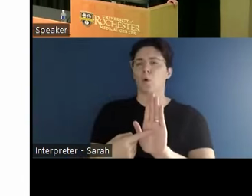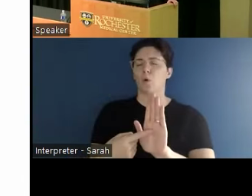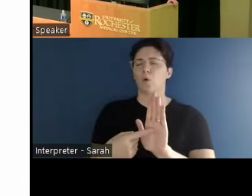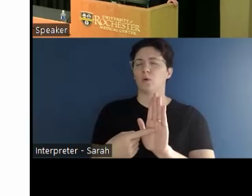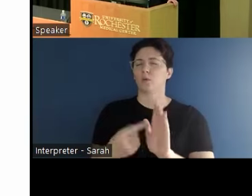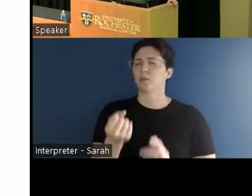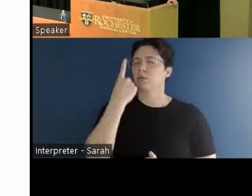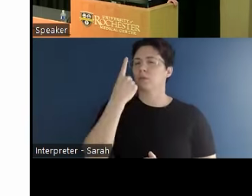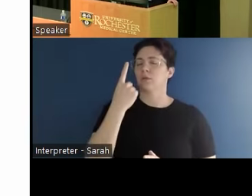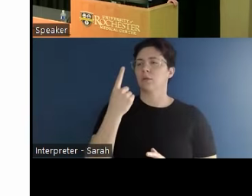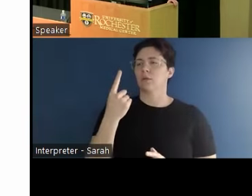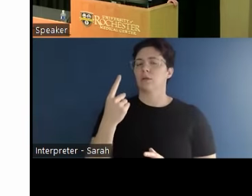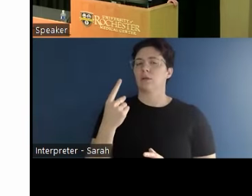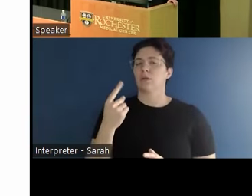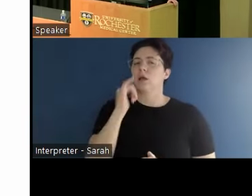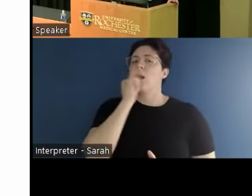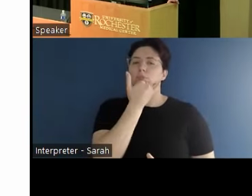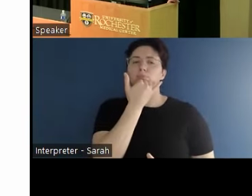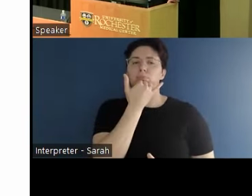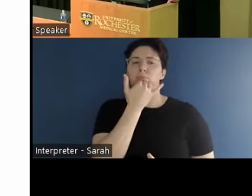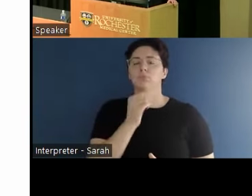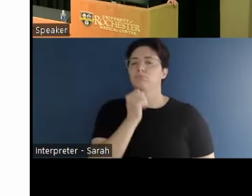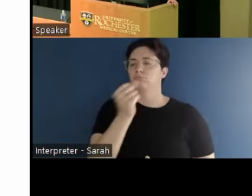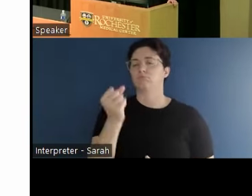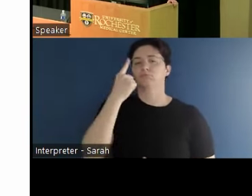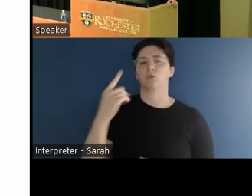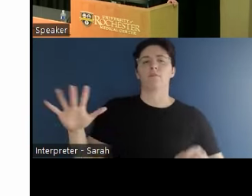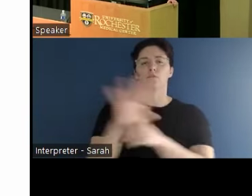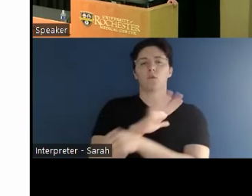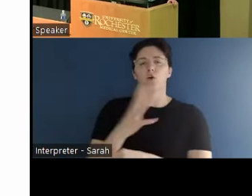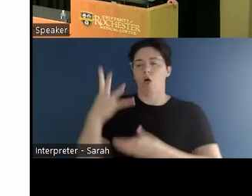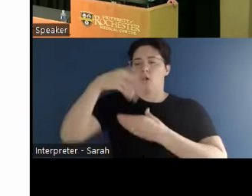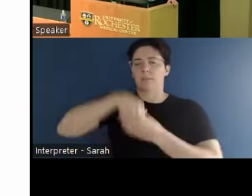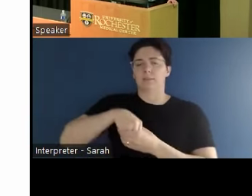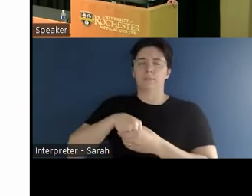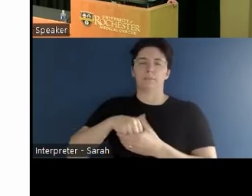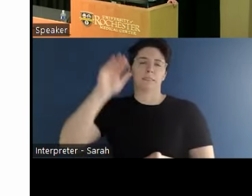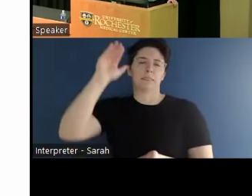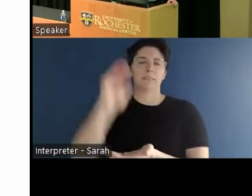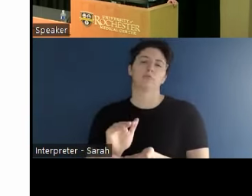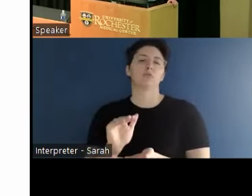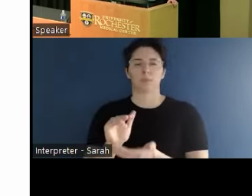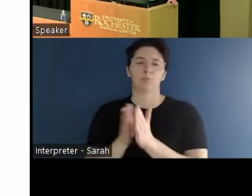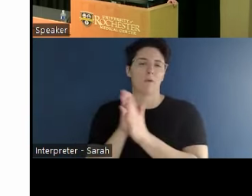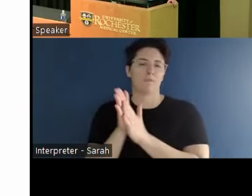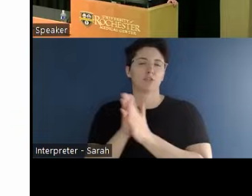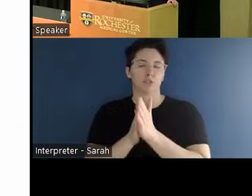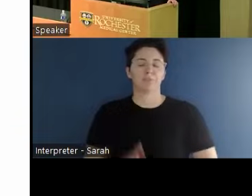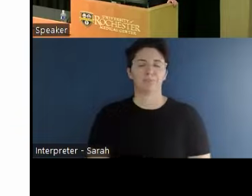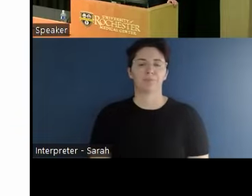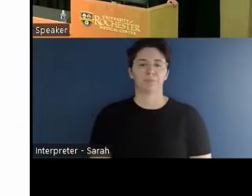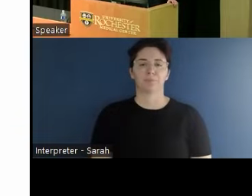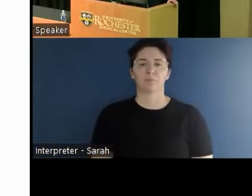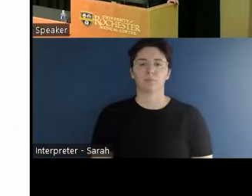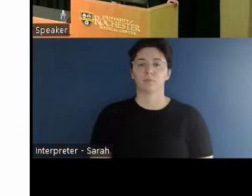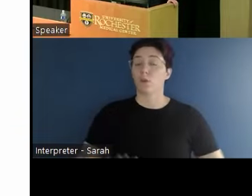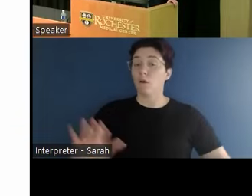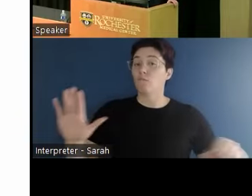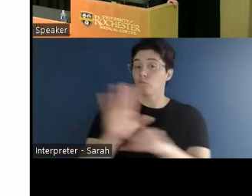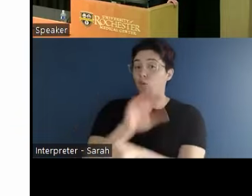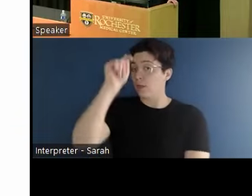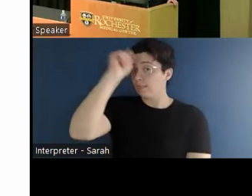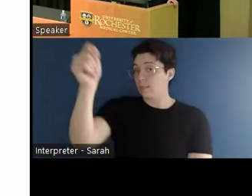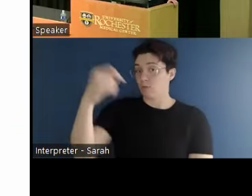component of autism decreased social motivation there's an entire theory of autism called the